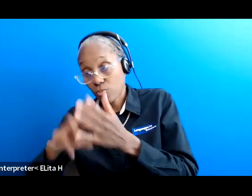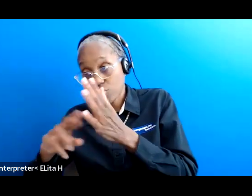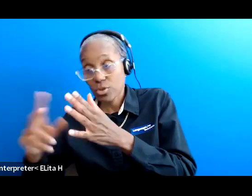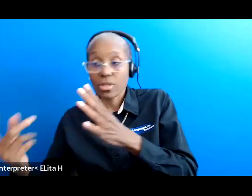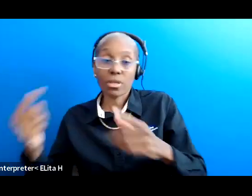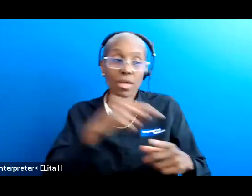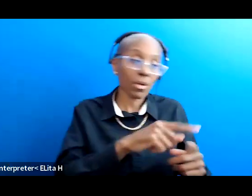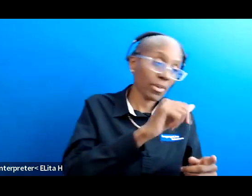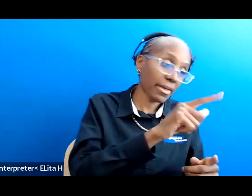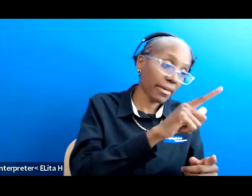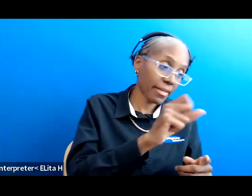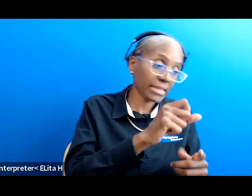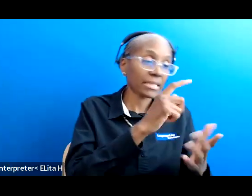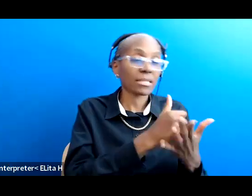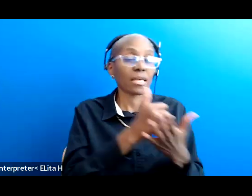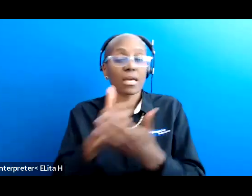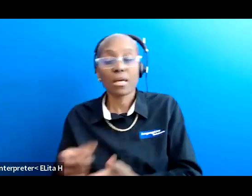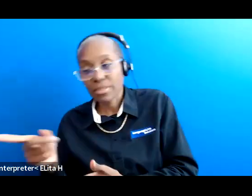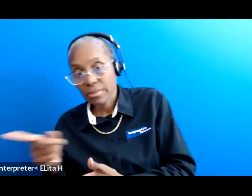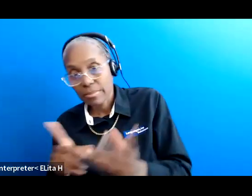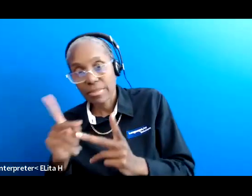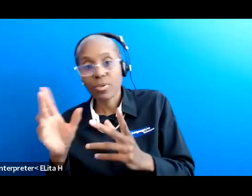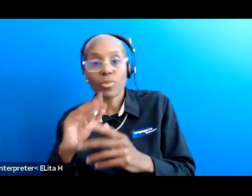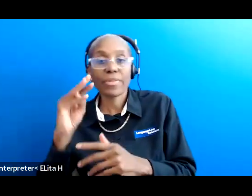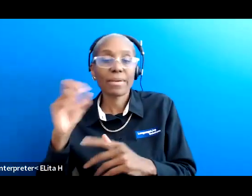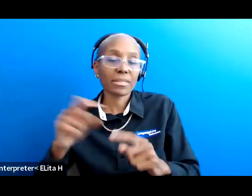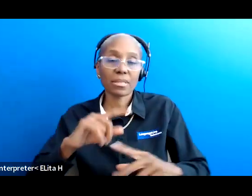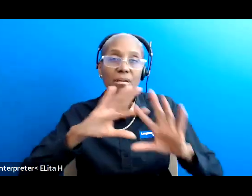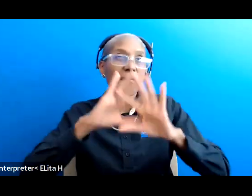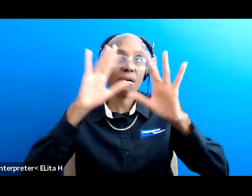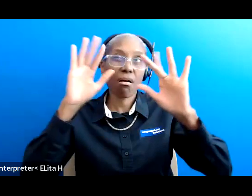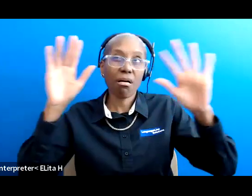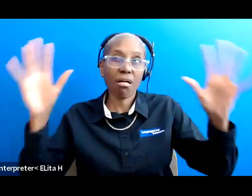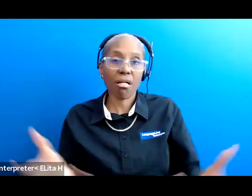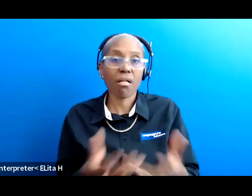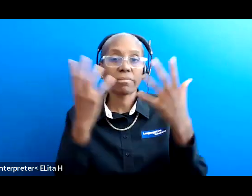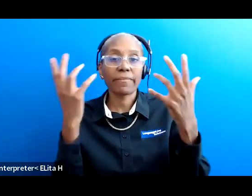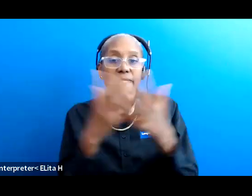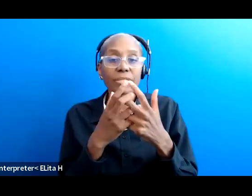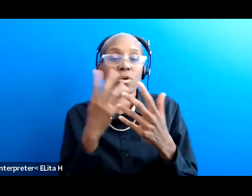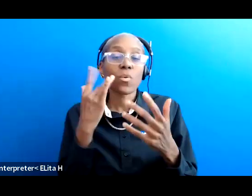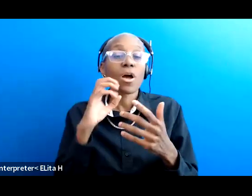The research in ALS helps people with MS. All this stuff all fits together because how the nerves work are how